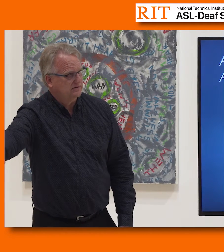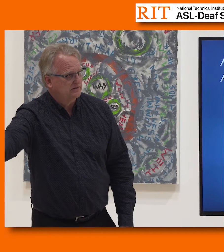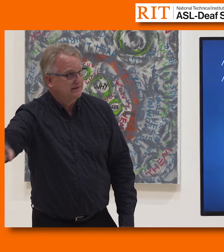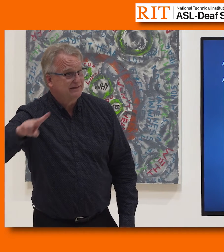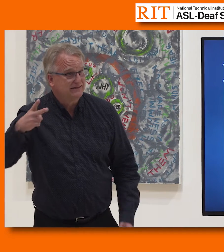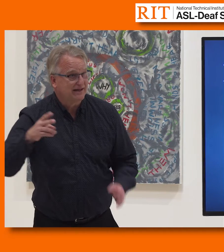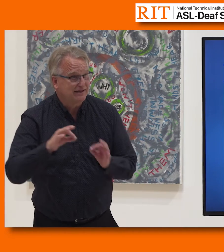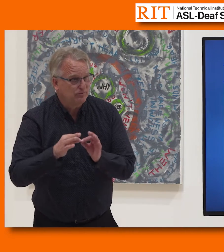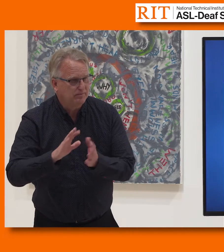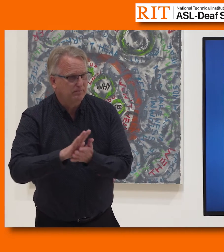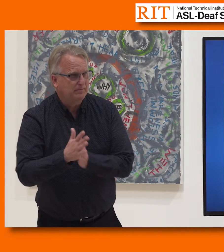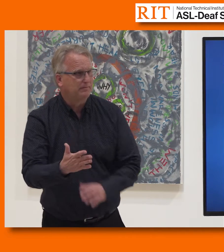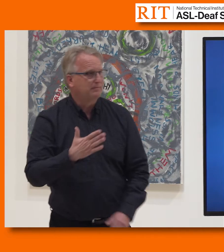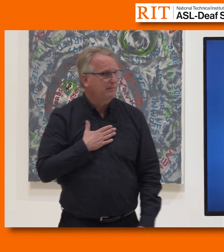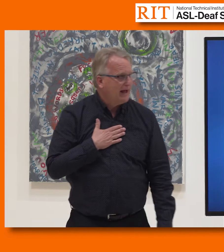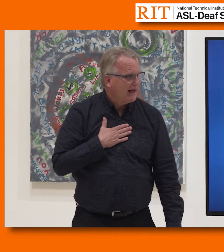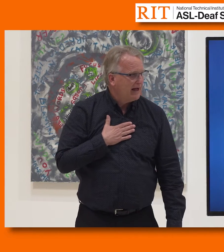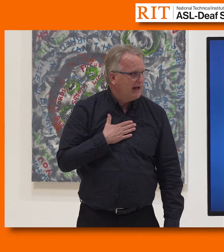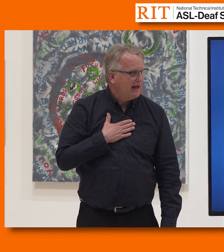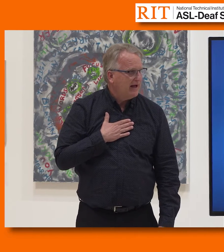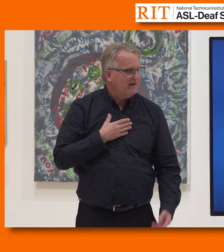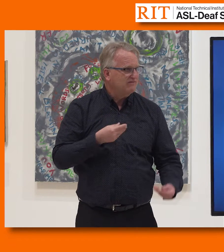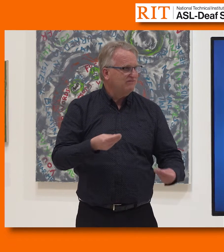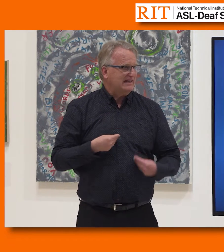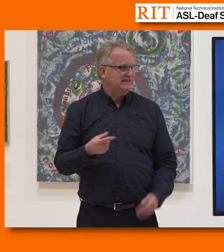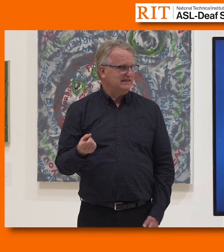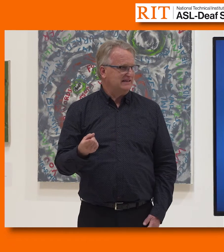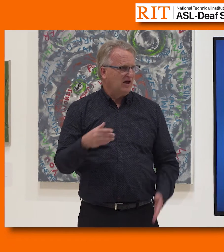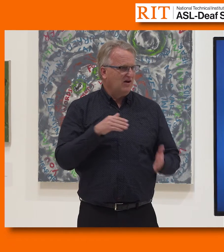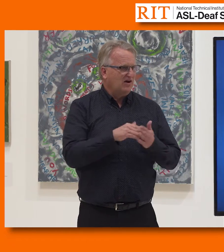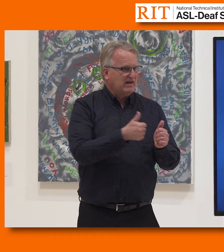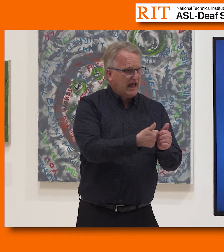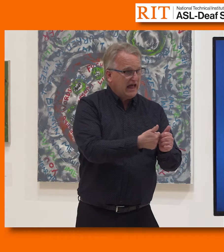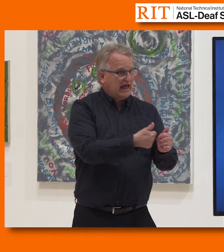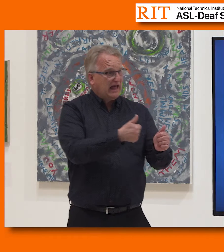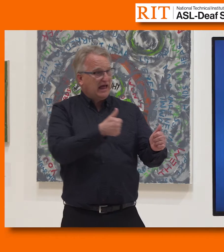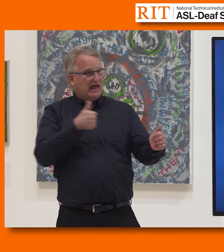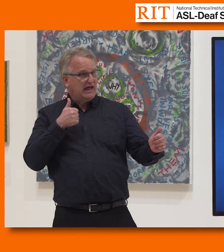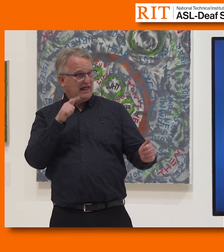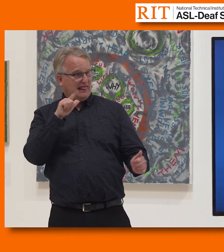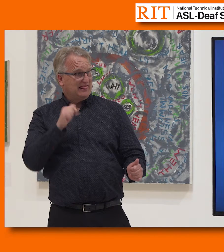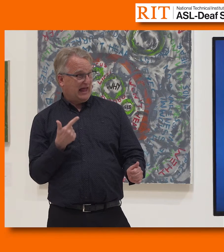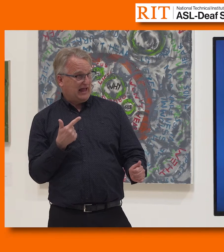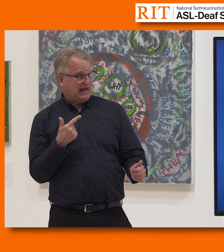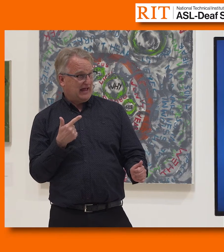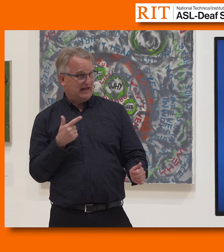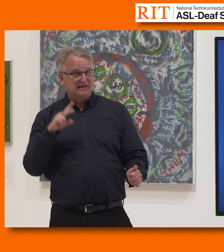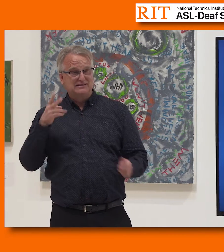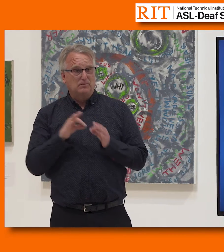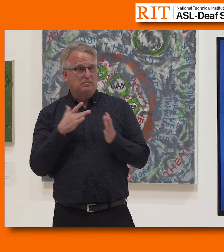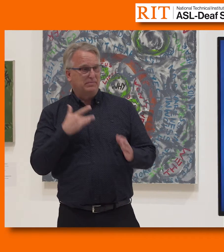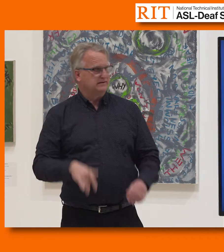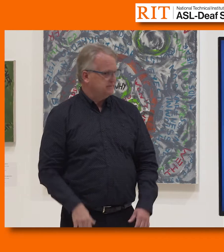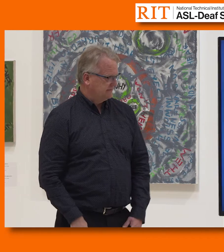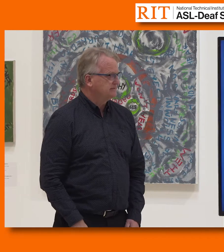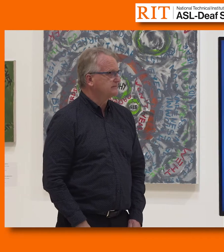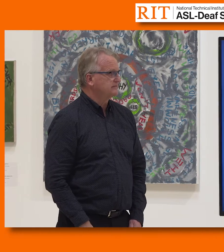The second interpreter is not actively working into spoken English. The second interpreter can become the backchannel interpreter signing to me